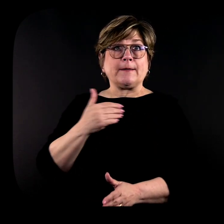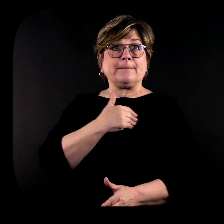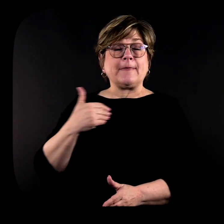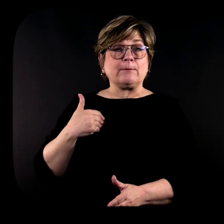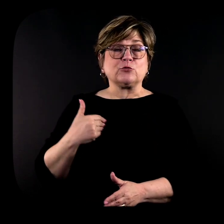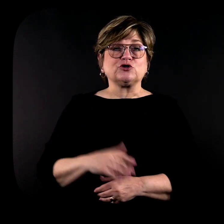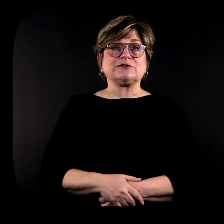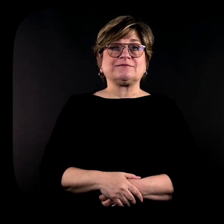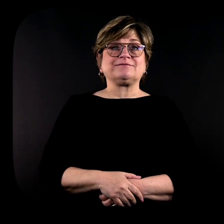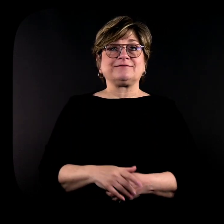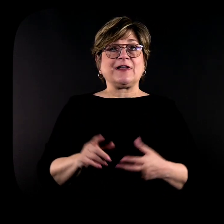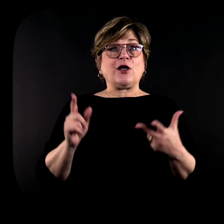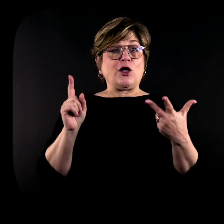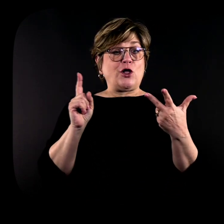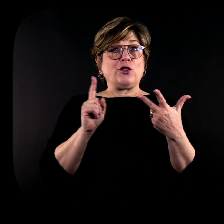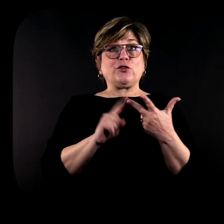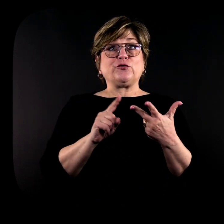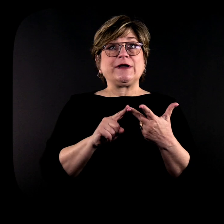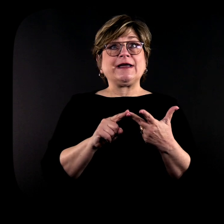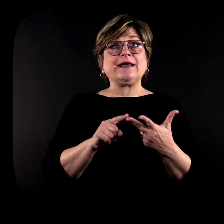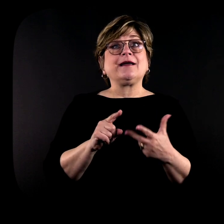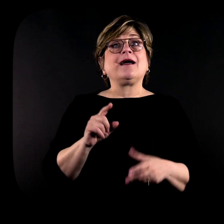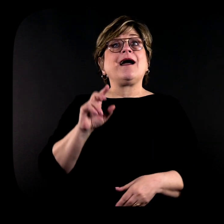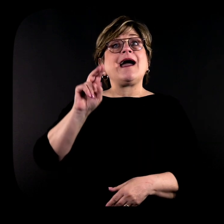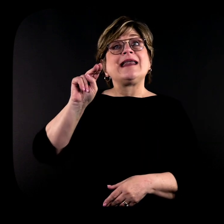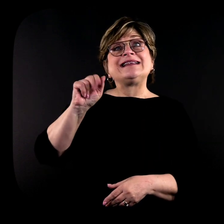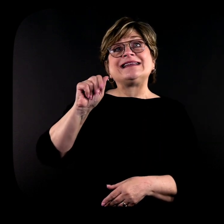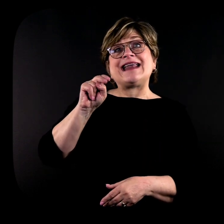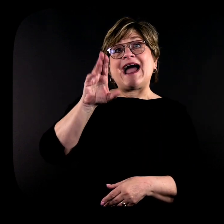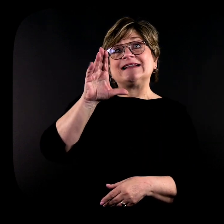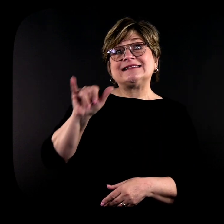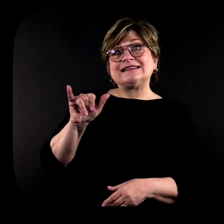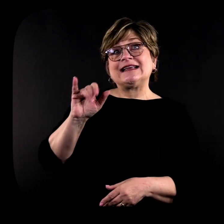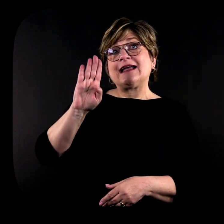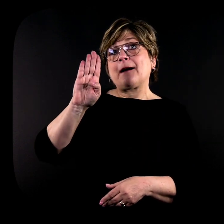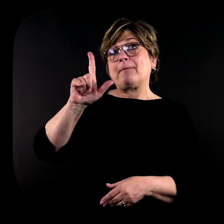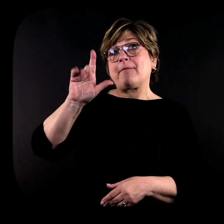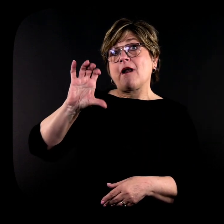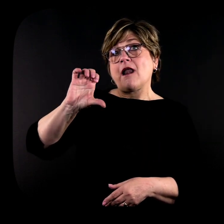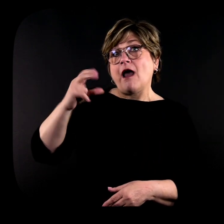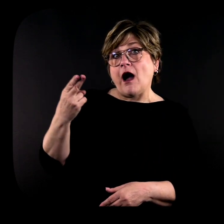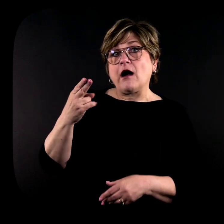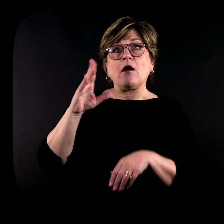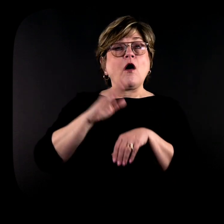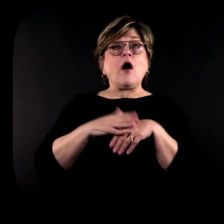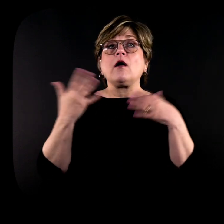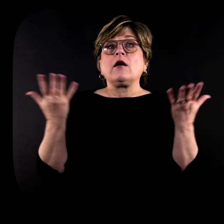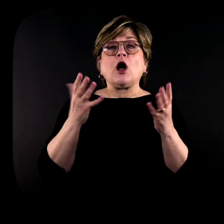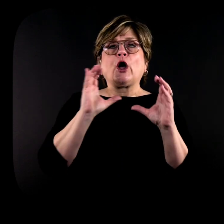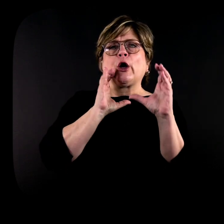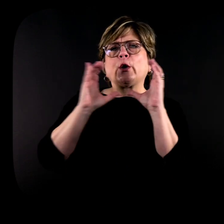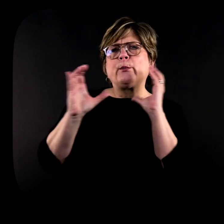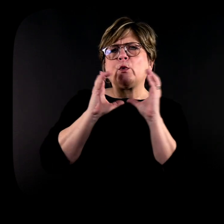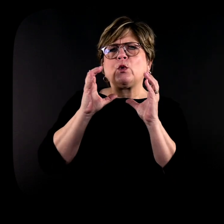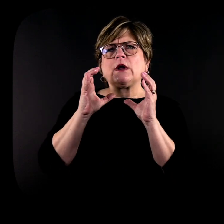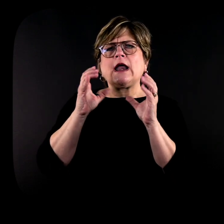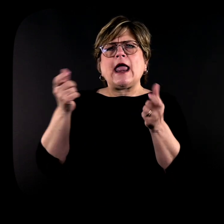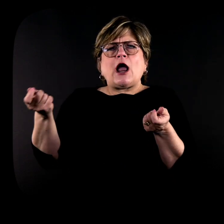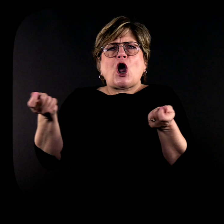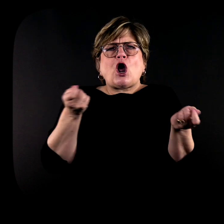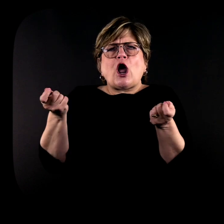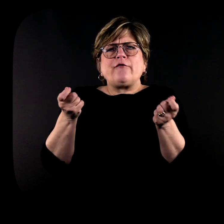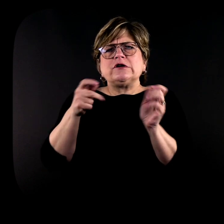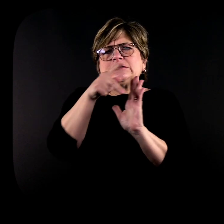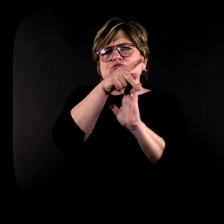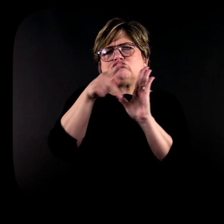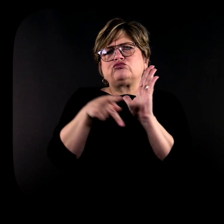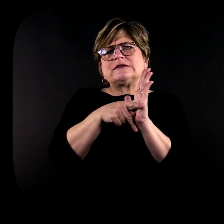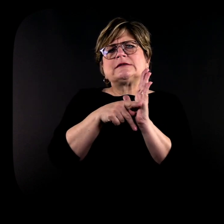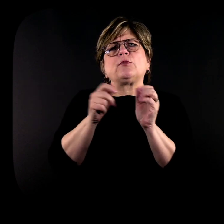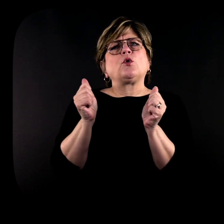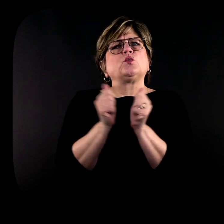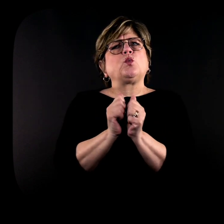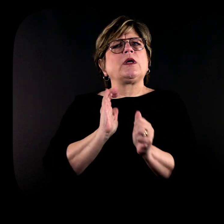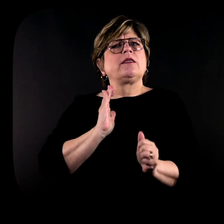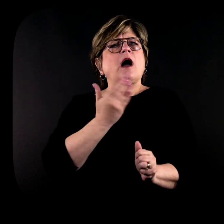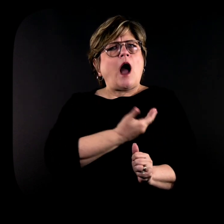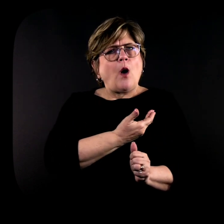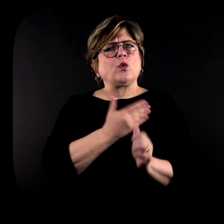3) Nancy Bloch on communicating governance principles with our communities